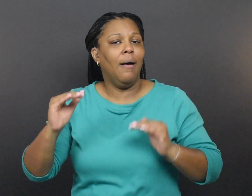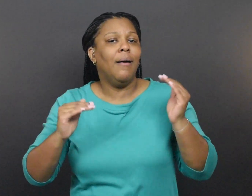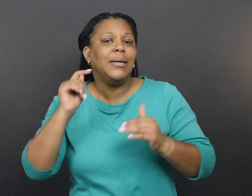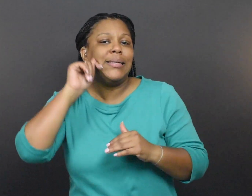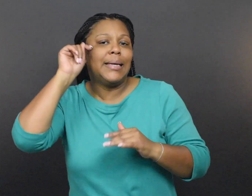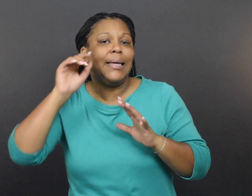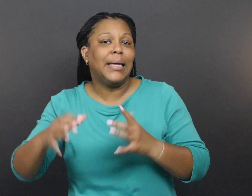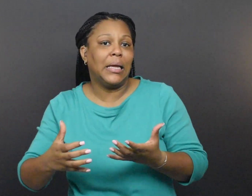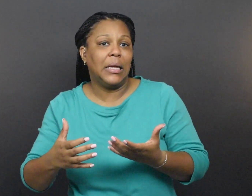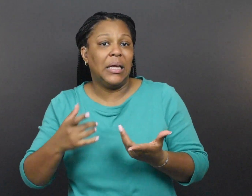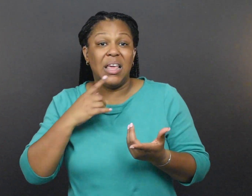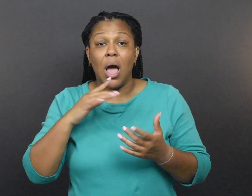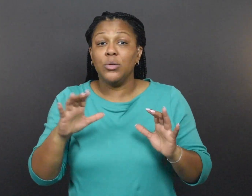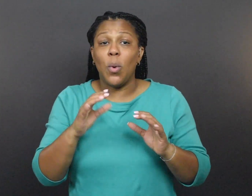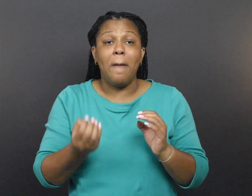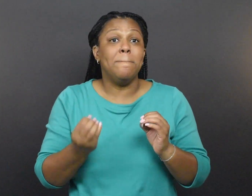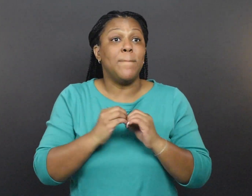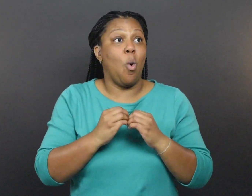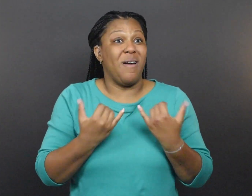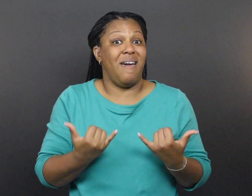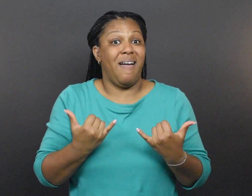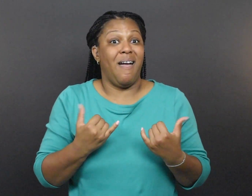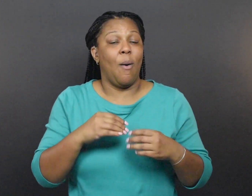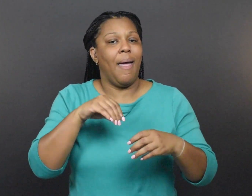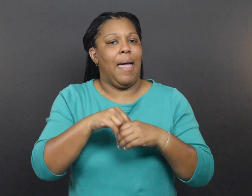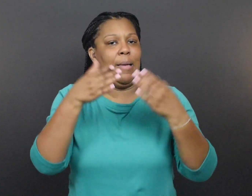As children and adolescents are doing more in-person activities,